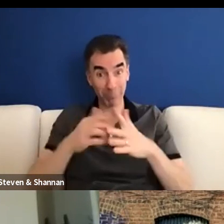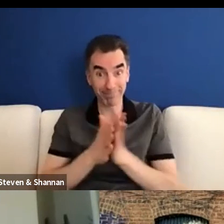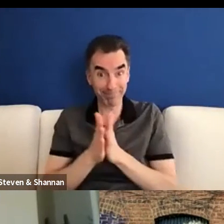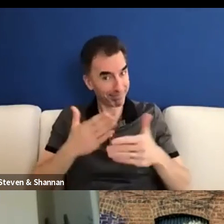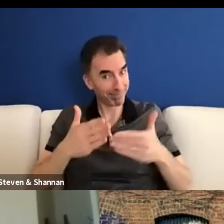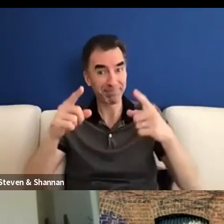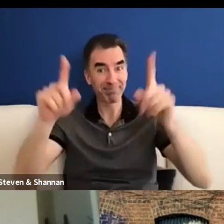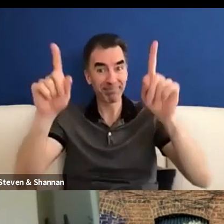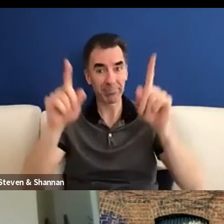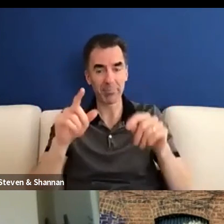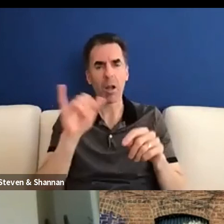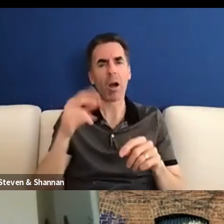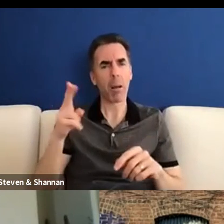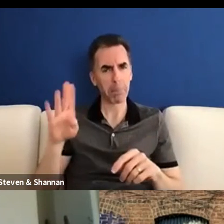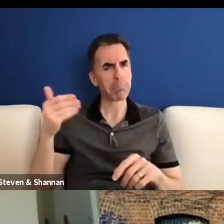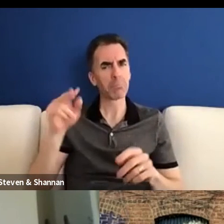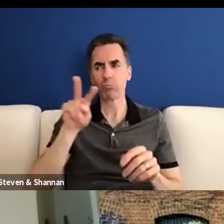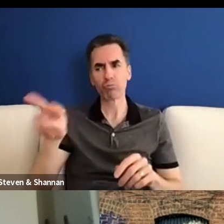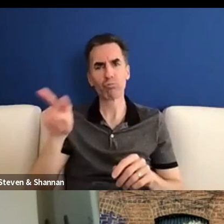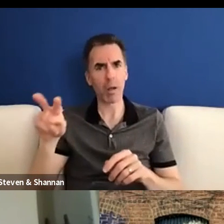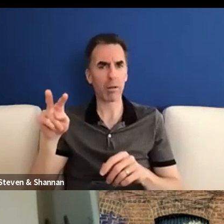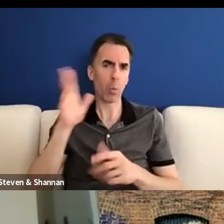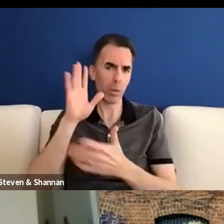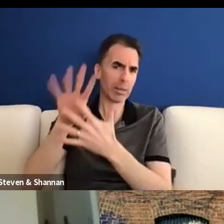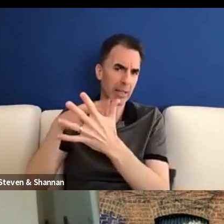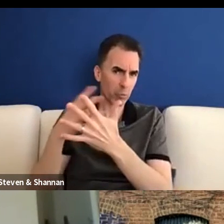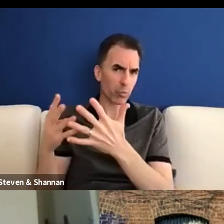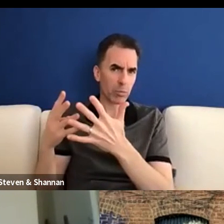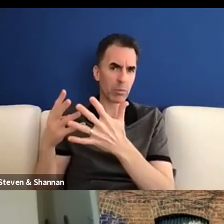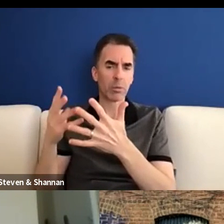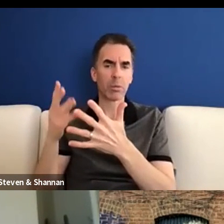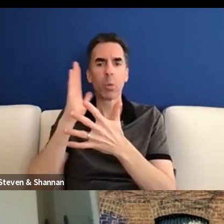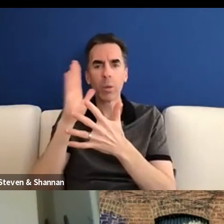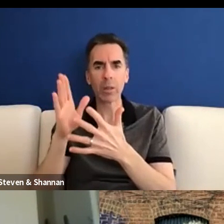because we have a lot of great things planned for you in small scaffolded chunks.